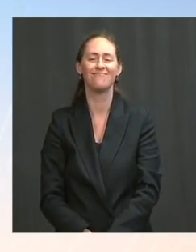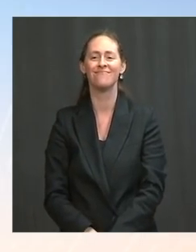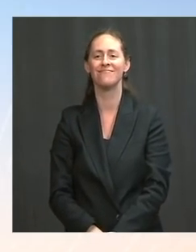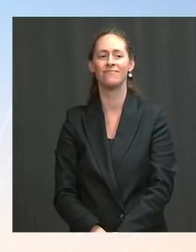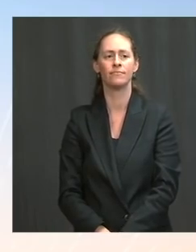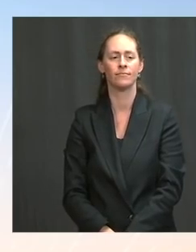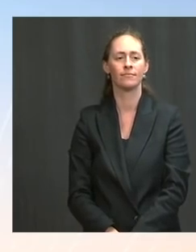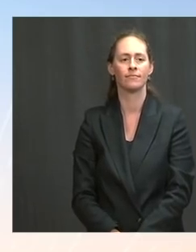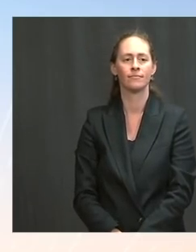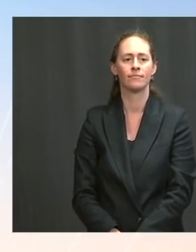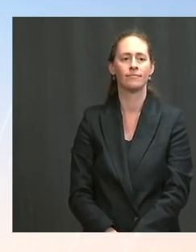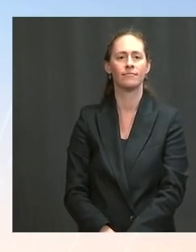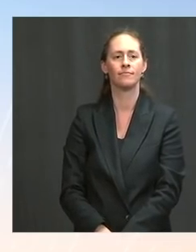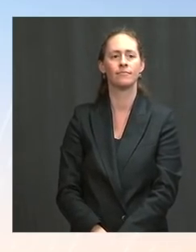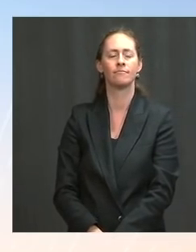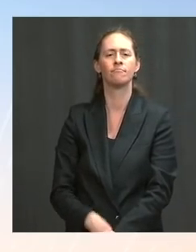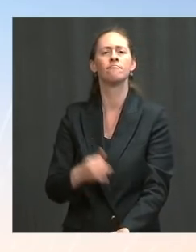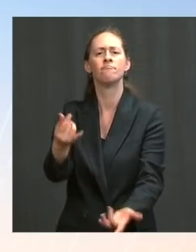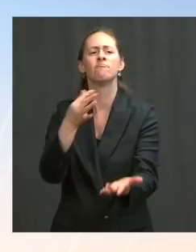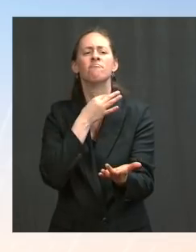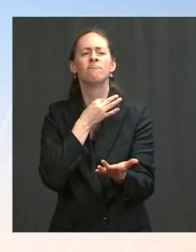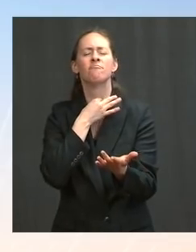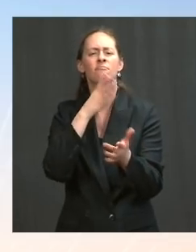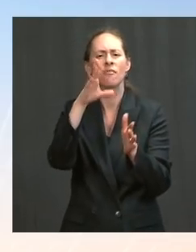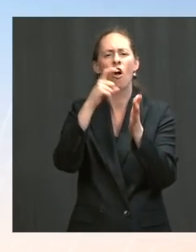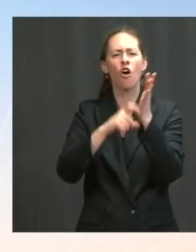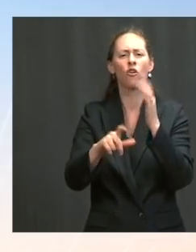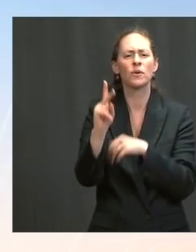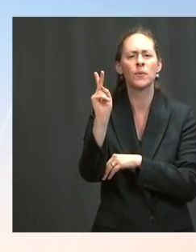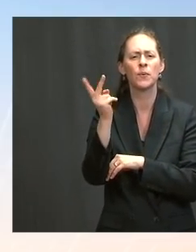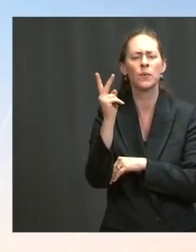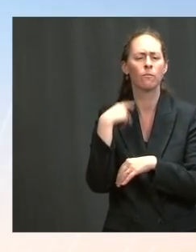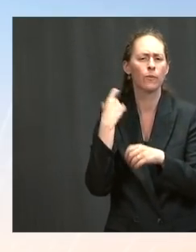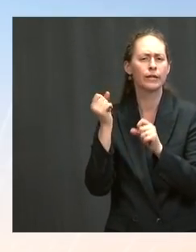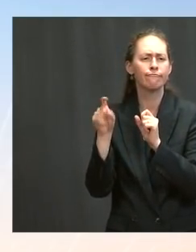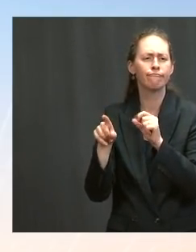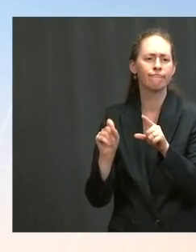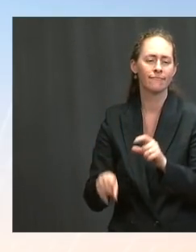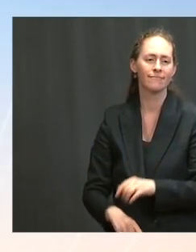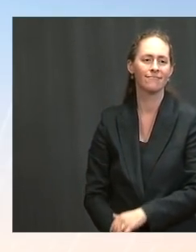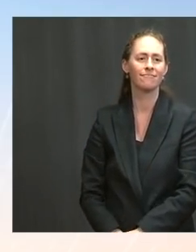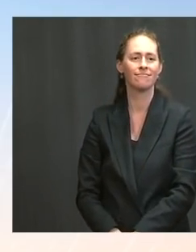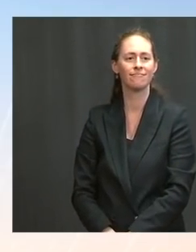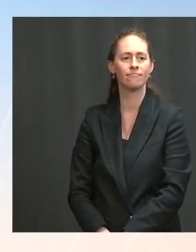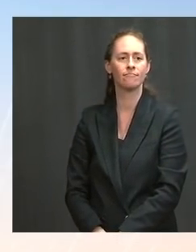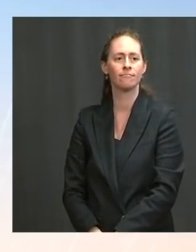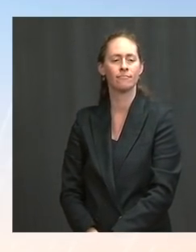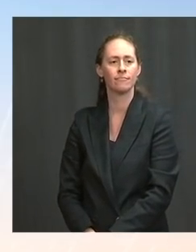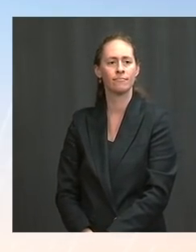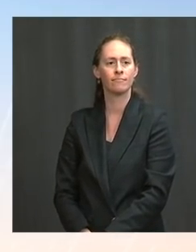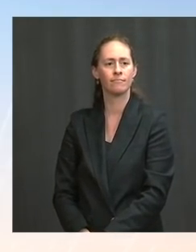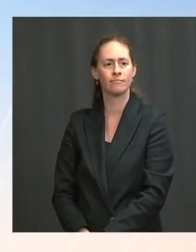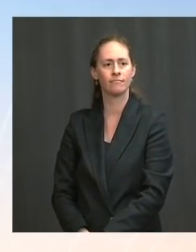because they appear to be responsive to a specific incident or a set of incidents in which